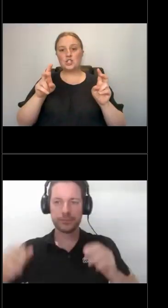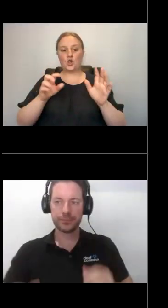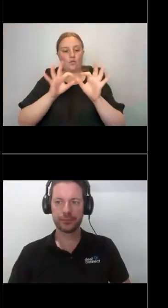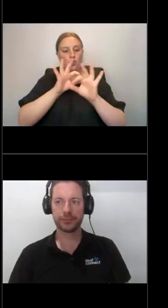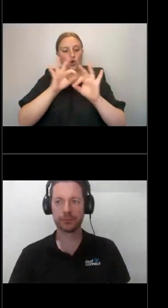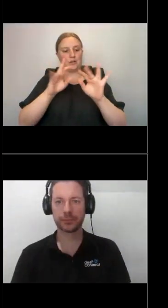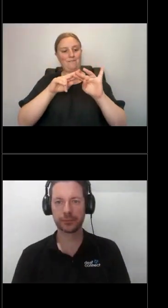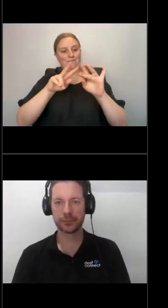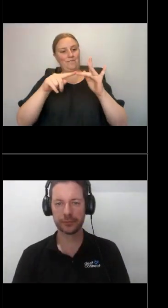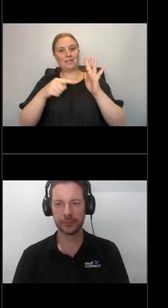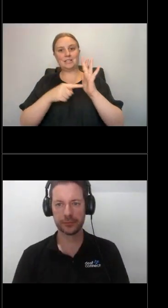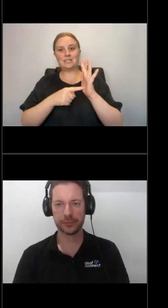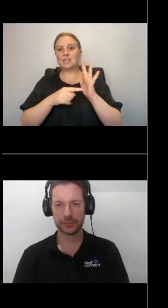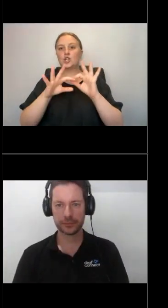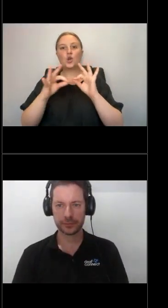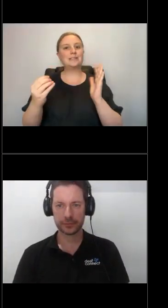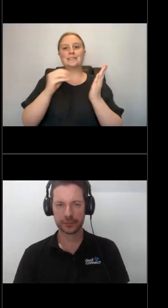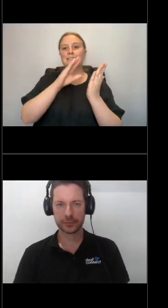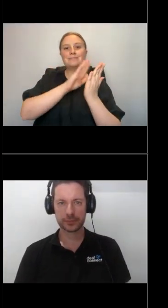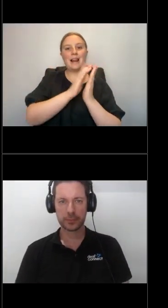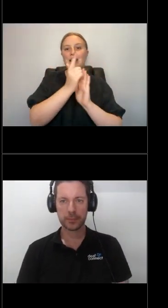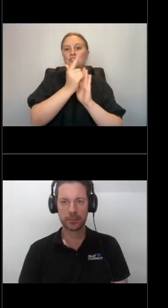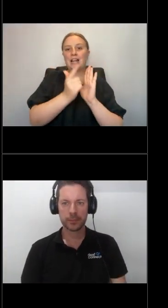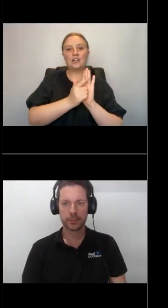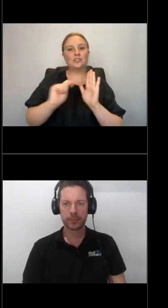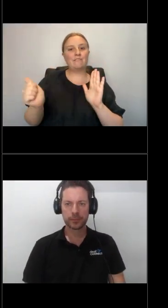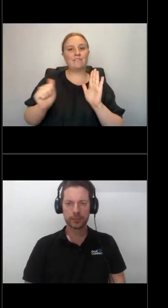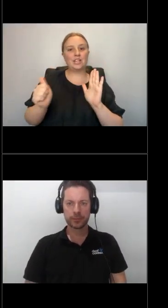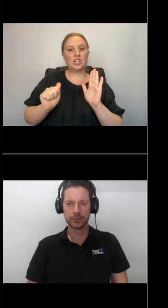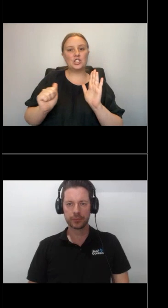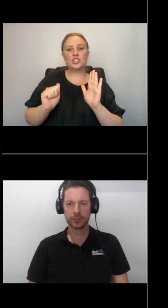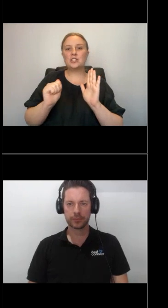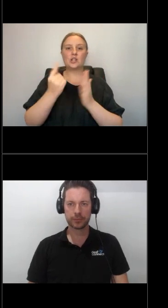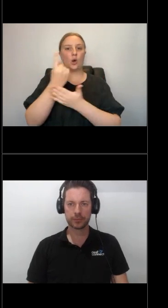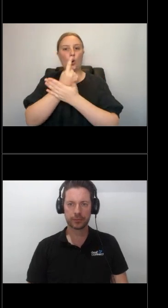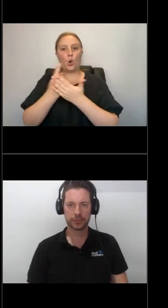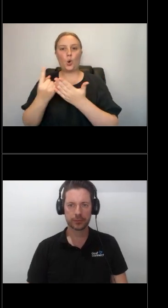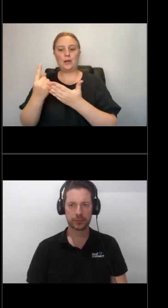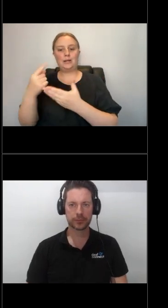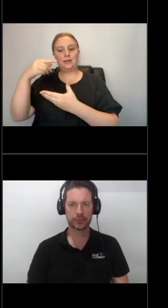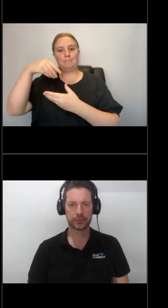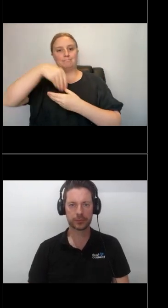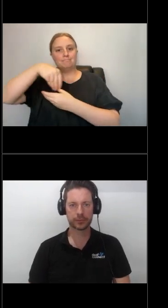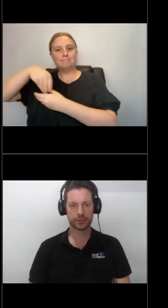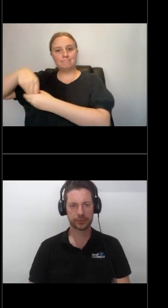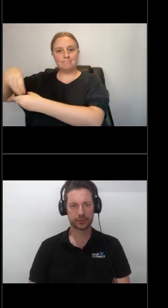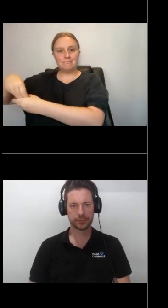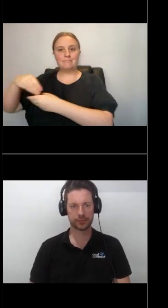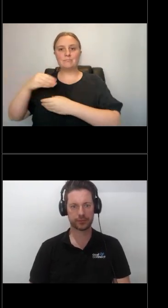It's actually now contained simply in case law. But it is a thing that needs to be considered.